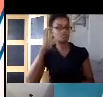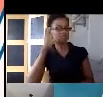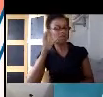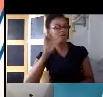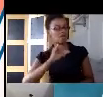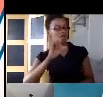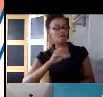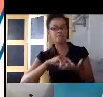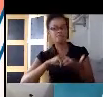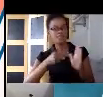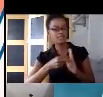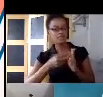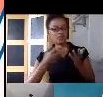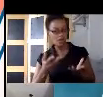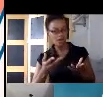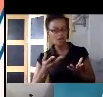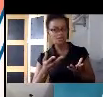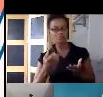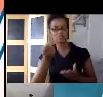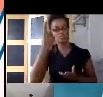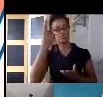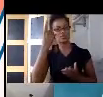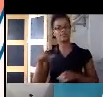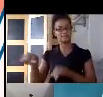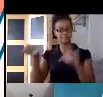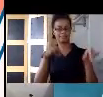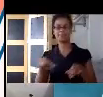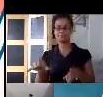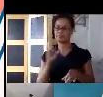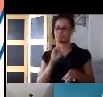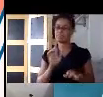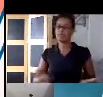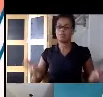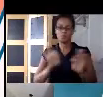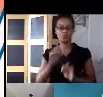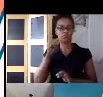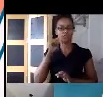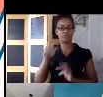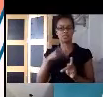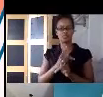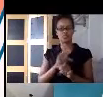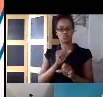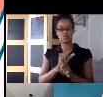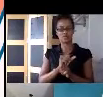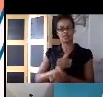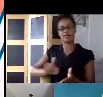the same page. I think it's very important when we, when we begin anti-r work as to what